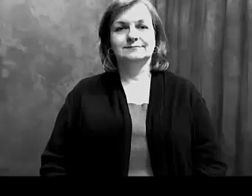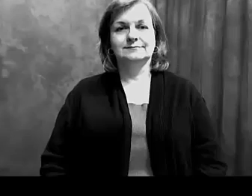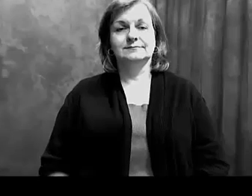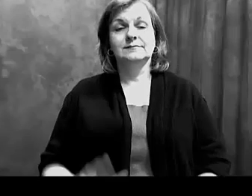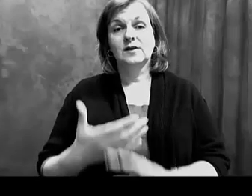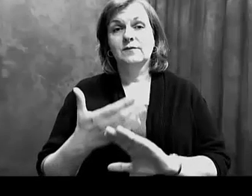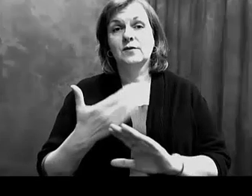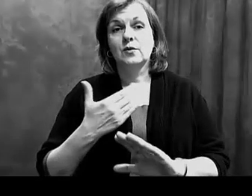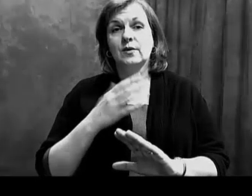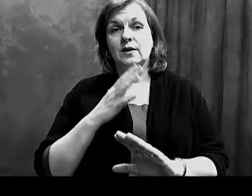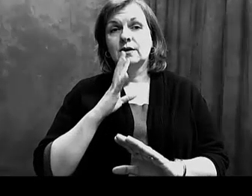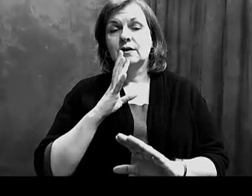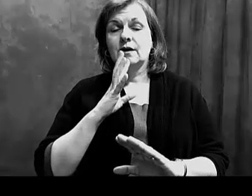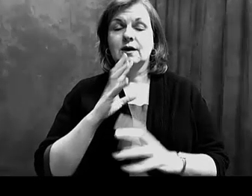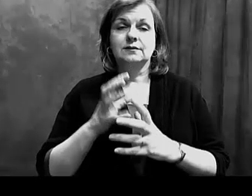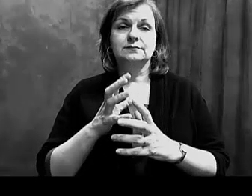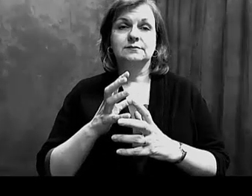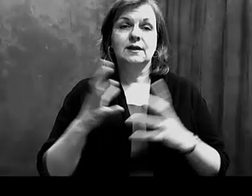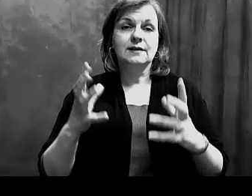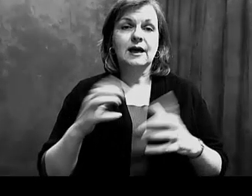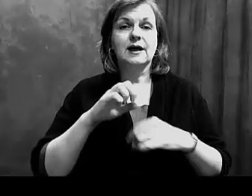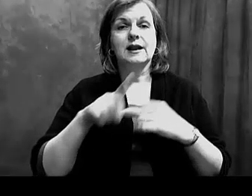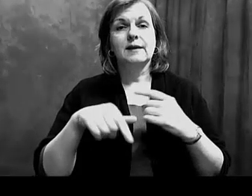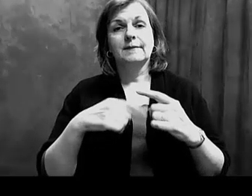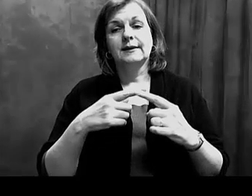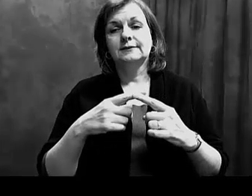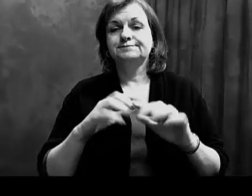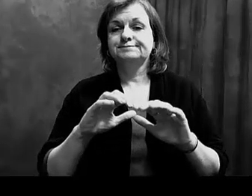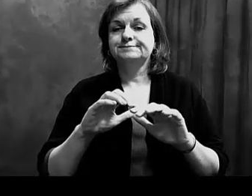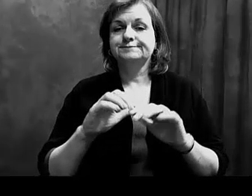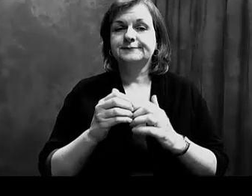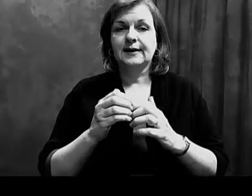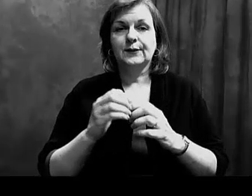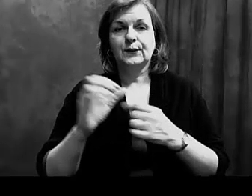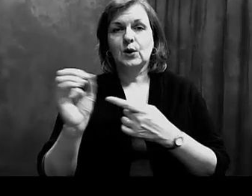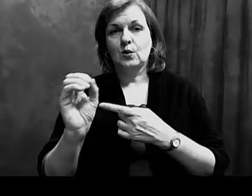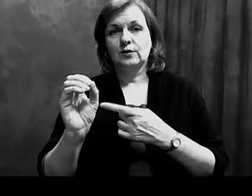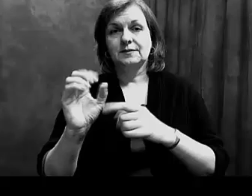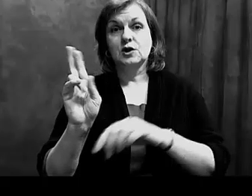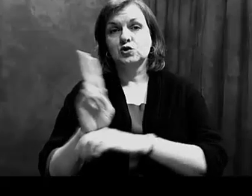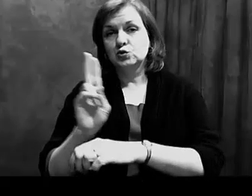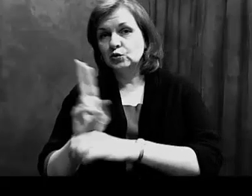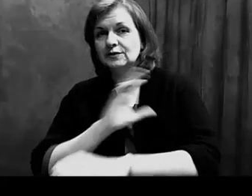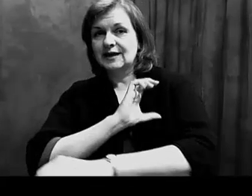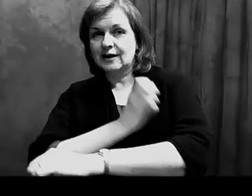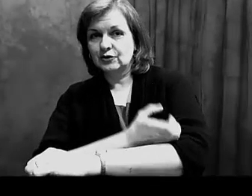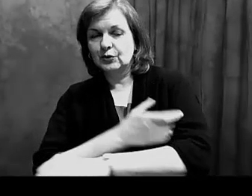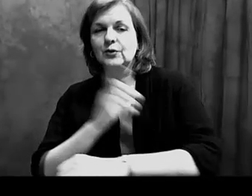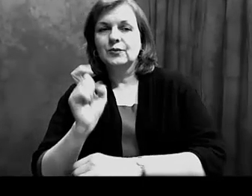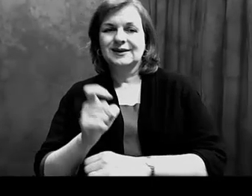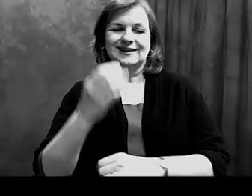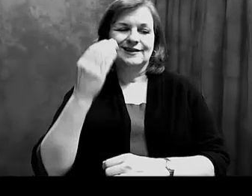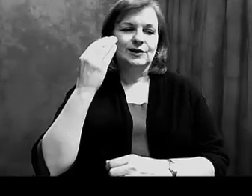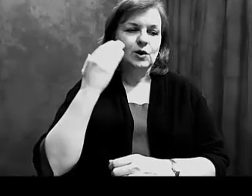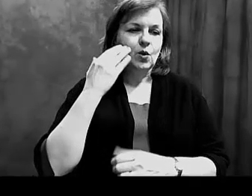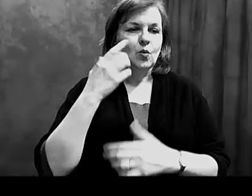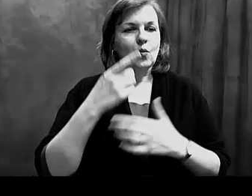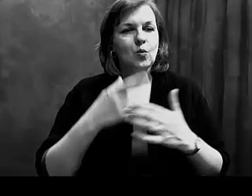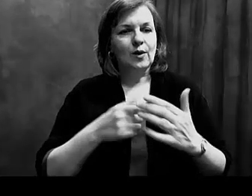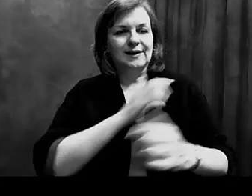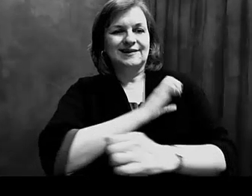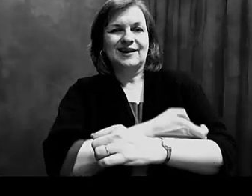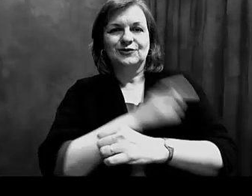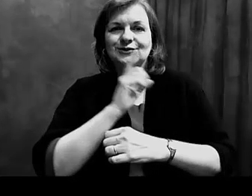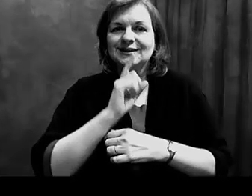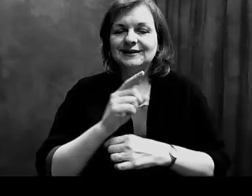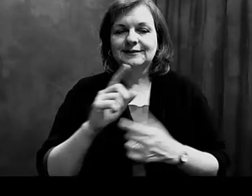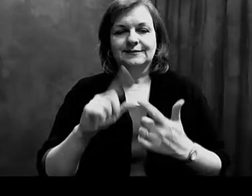Before we get into too much discussion about how an organism can use energy we need to know what it actually means to be energy and